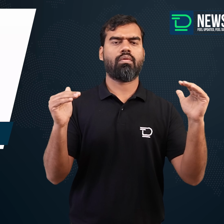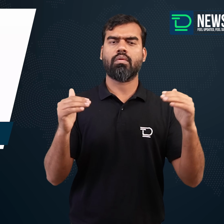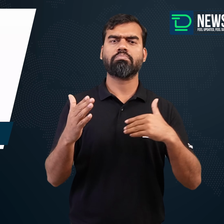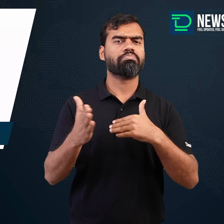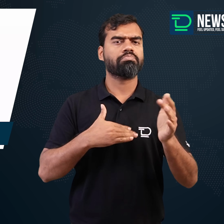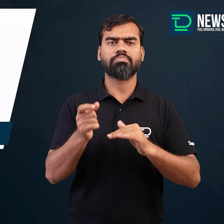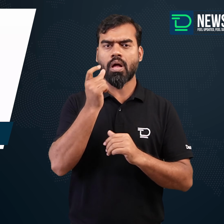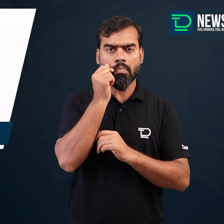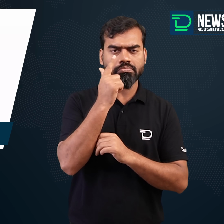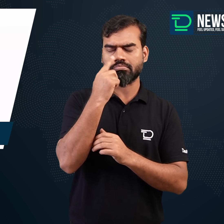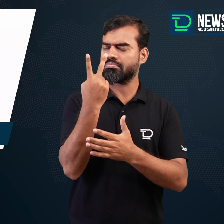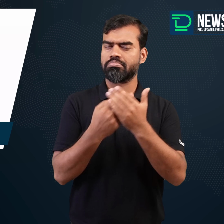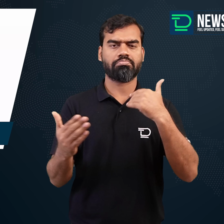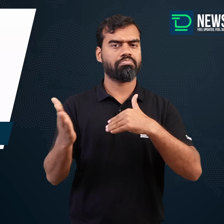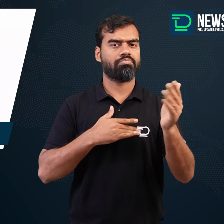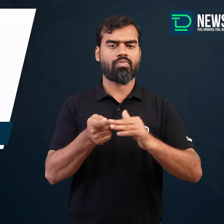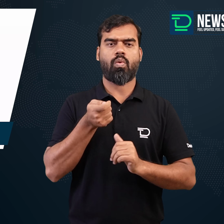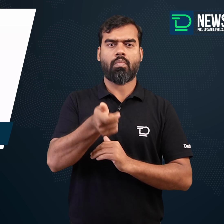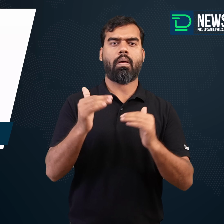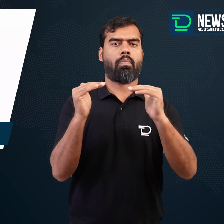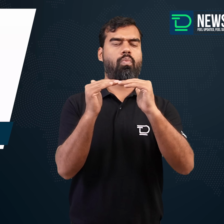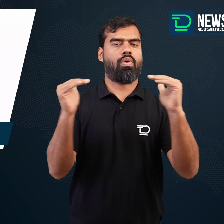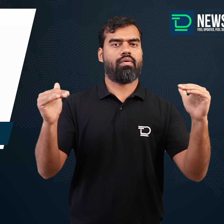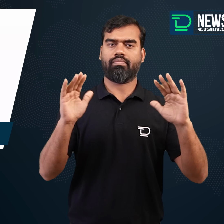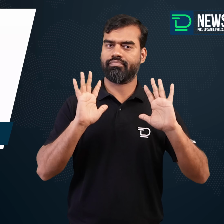demonstrating its commitment to gender equality in cricket.